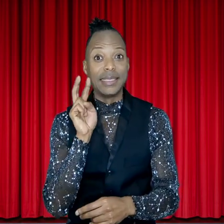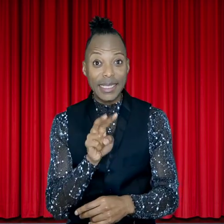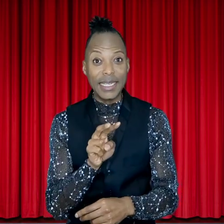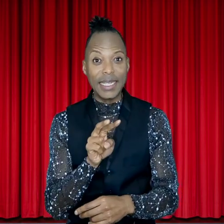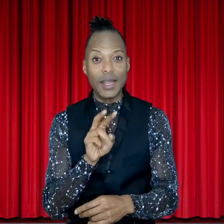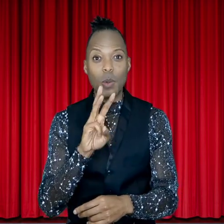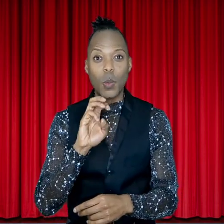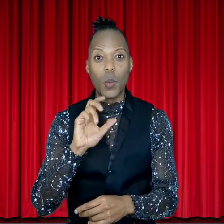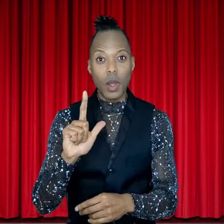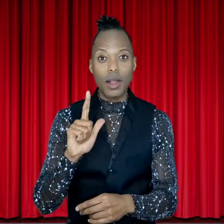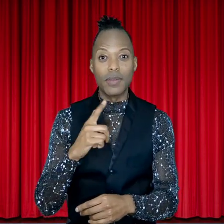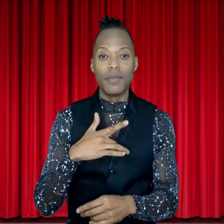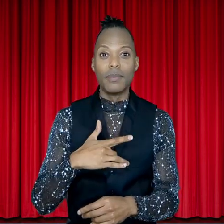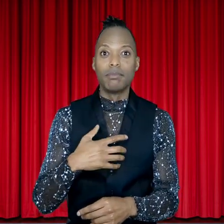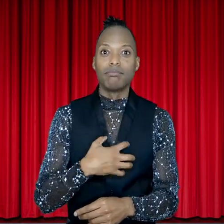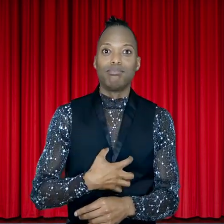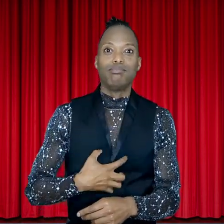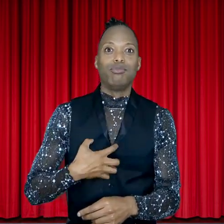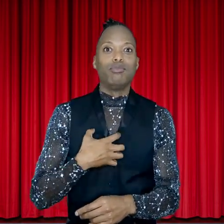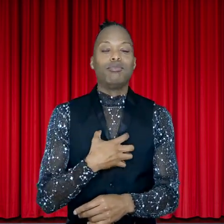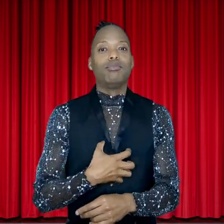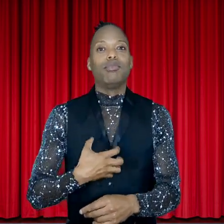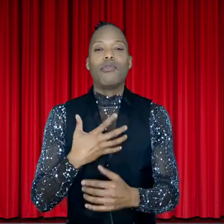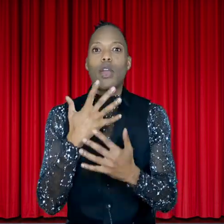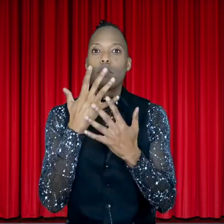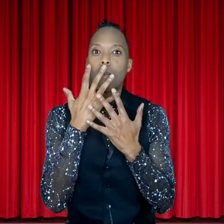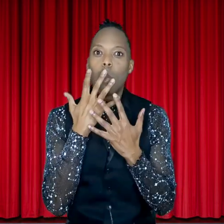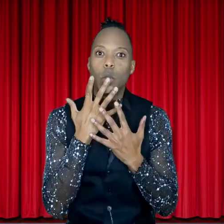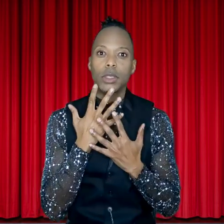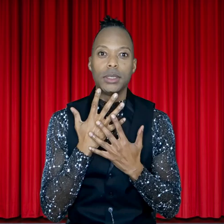remorseful, and embarrassed! I would be too!